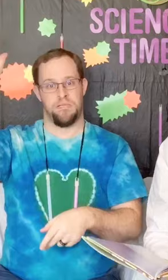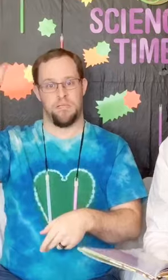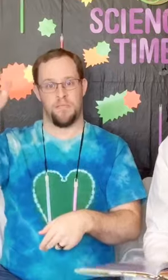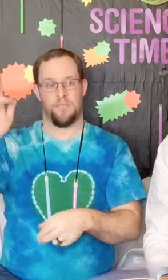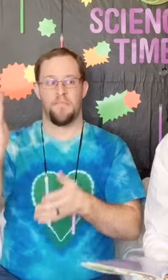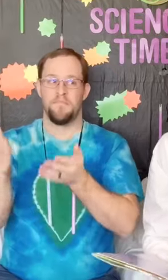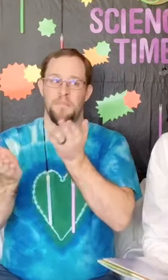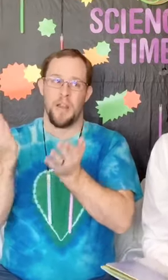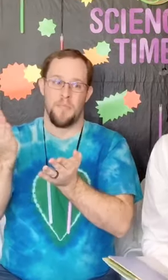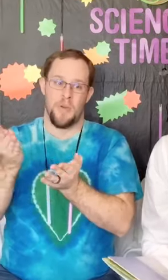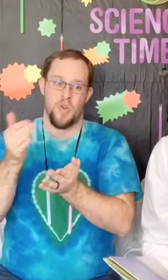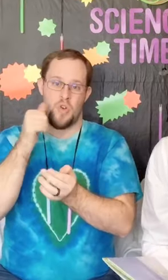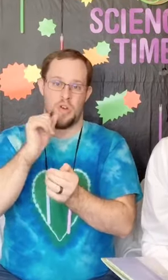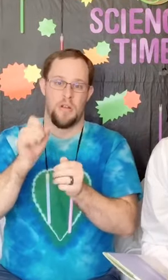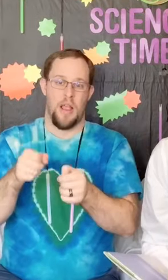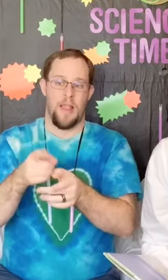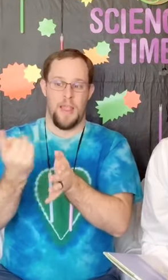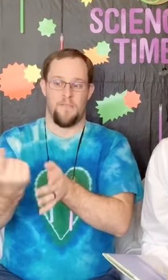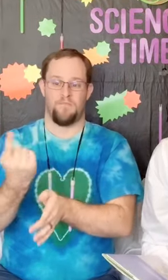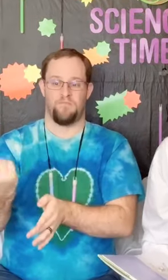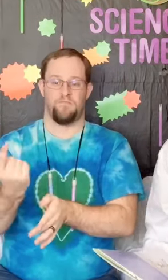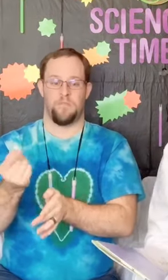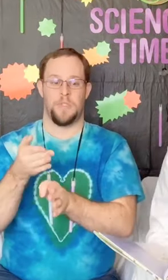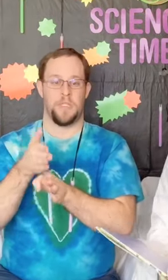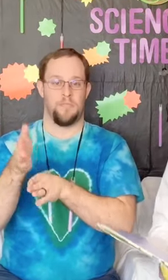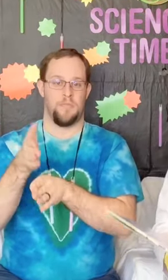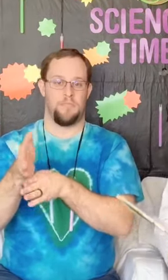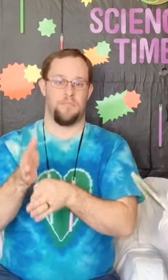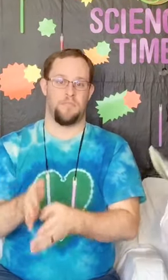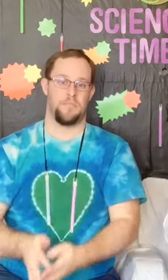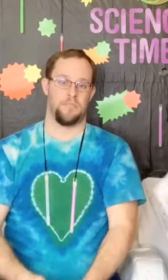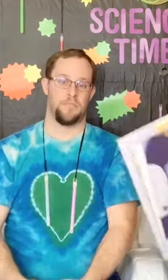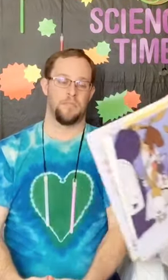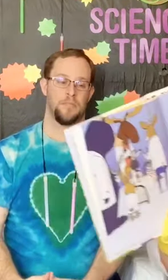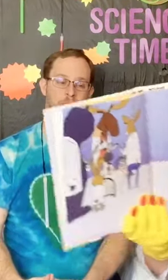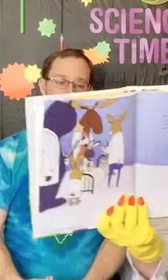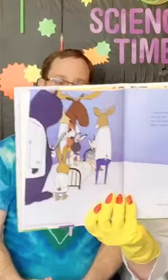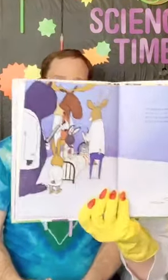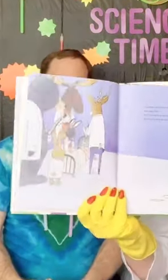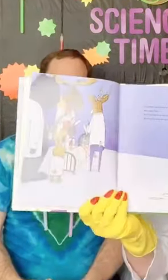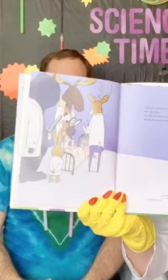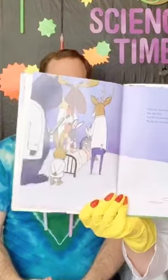Maybe she should leave it to the experts. So, she's kind of doubting herself here.